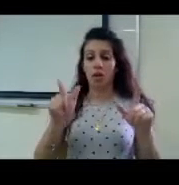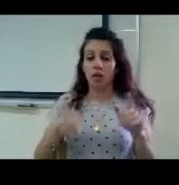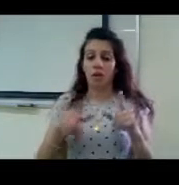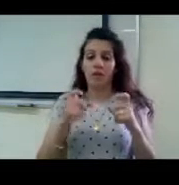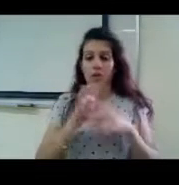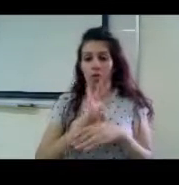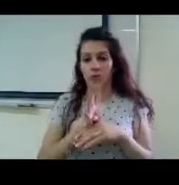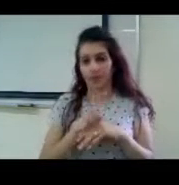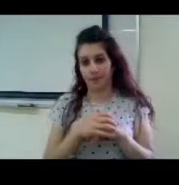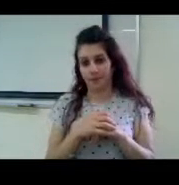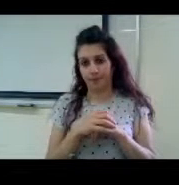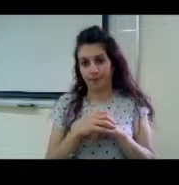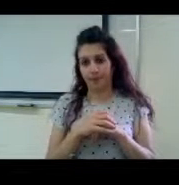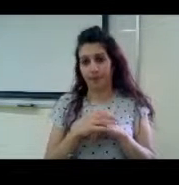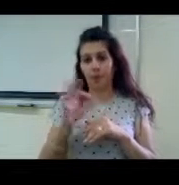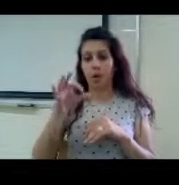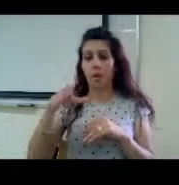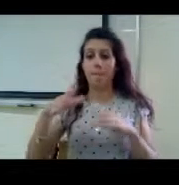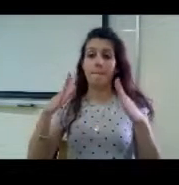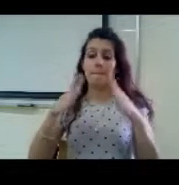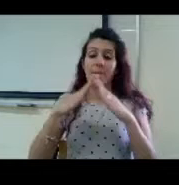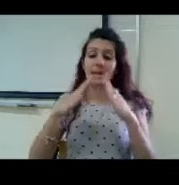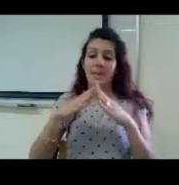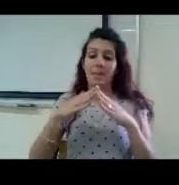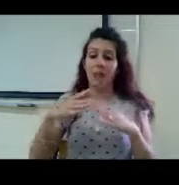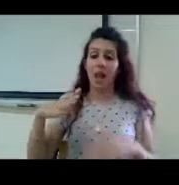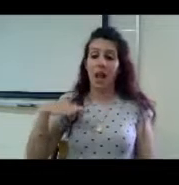course some Jordanian coaches and facilitators as well they were all